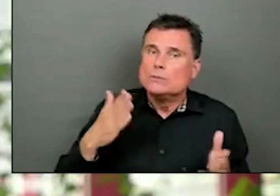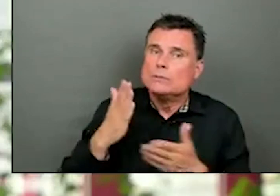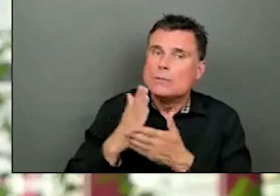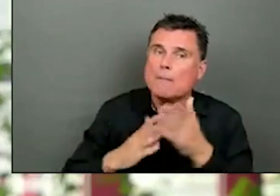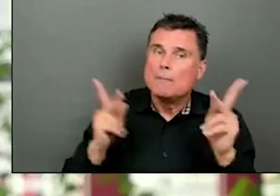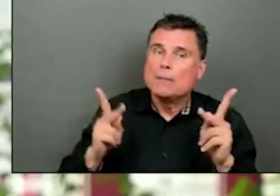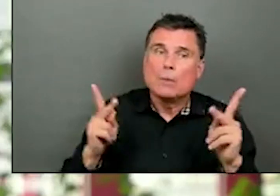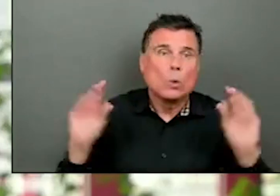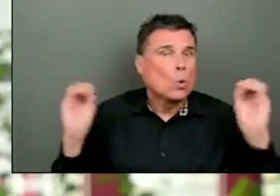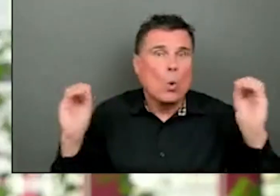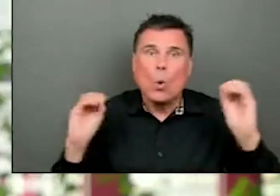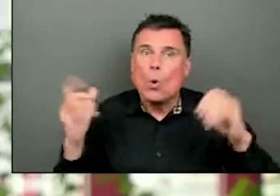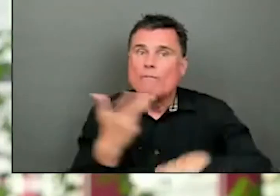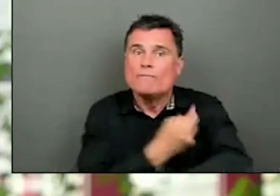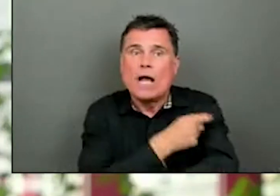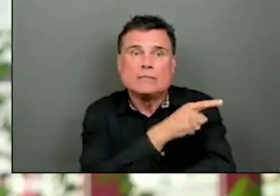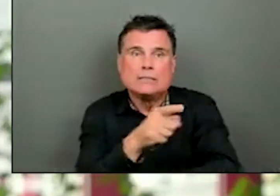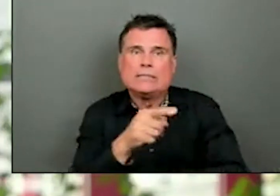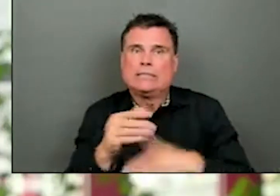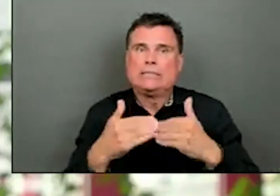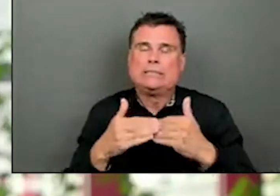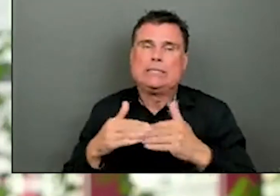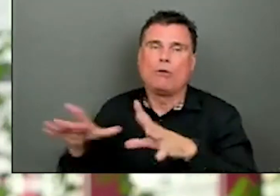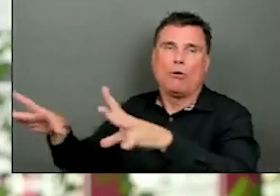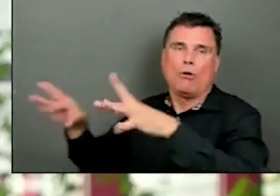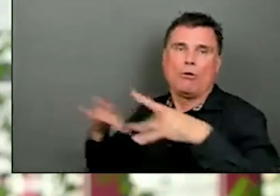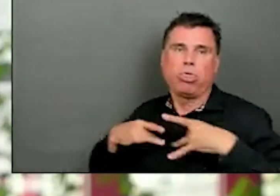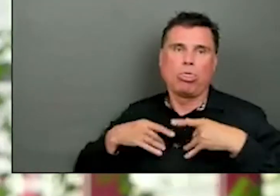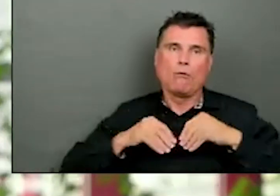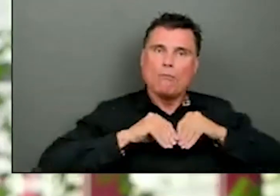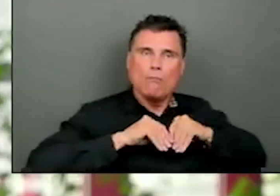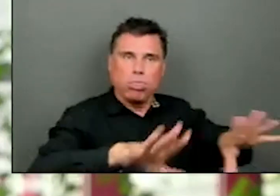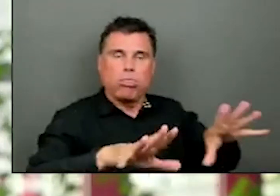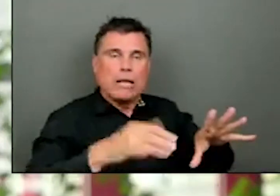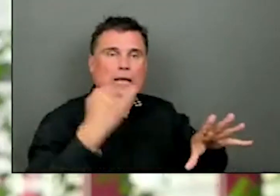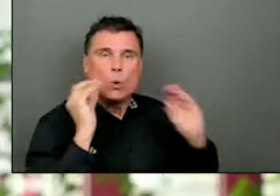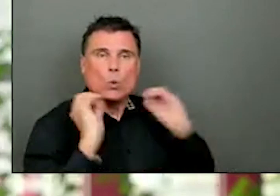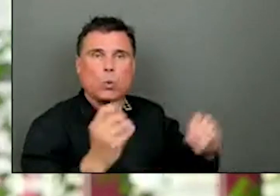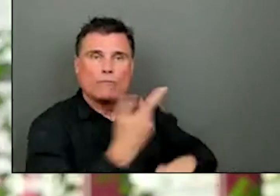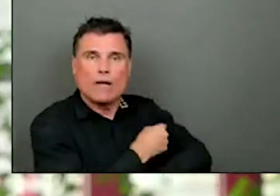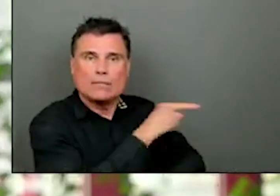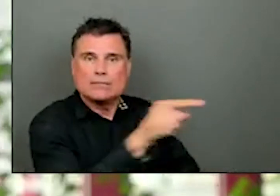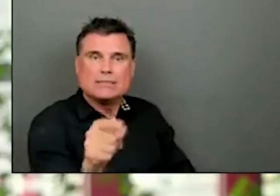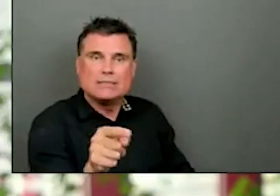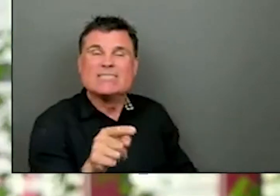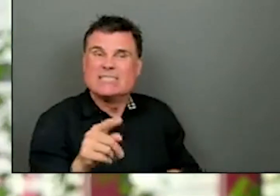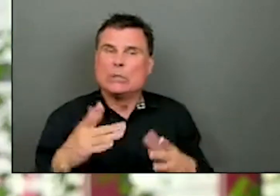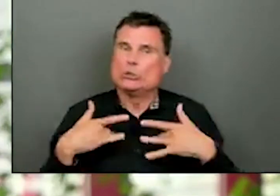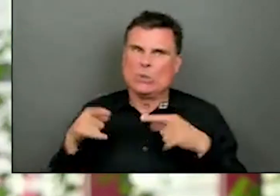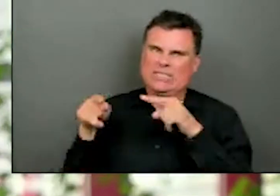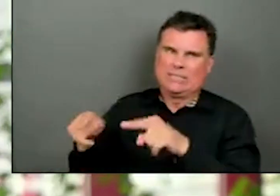and that's the challenge with the variants like the delta variant in that it's more transmissible